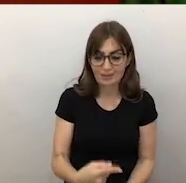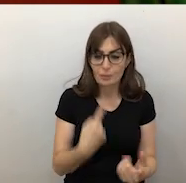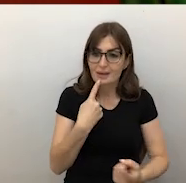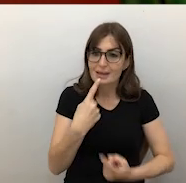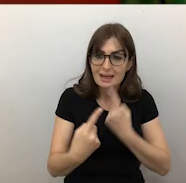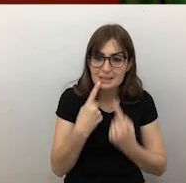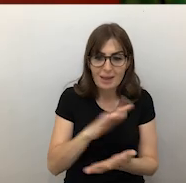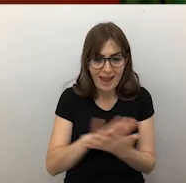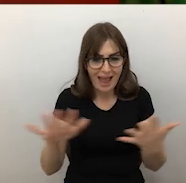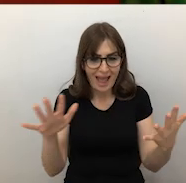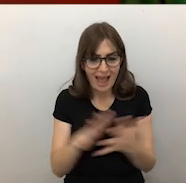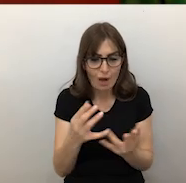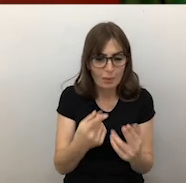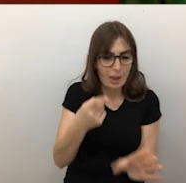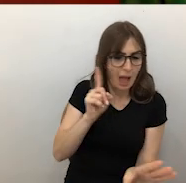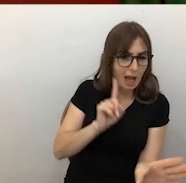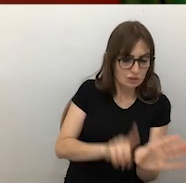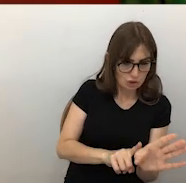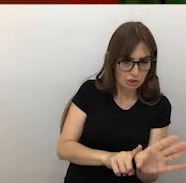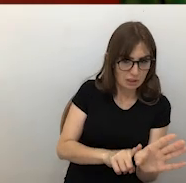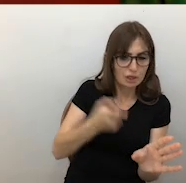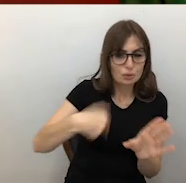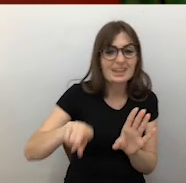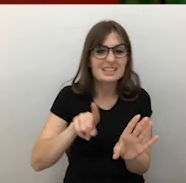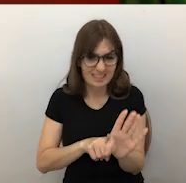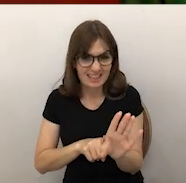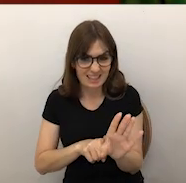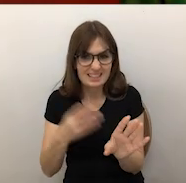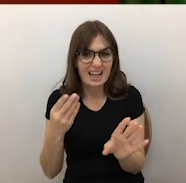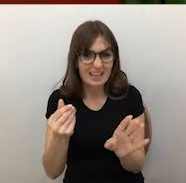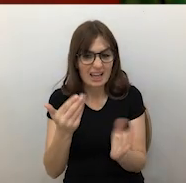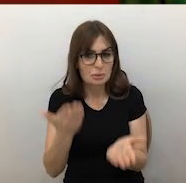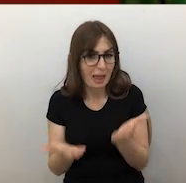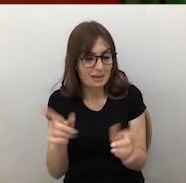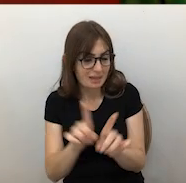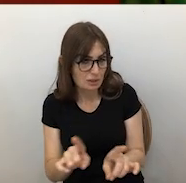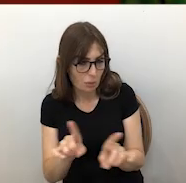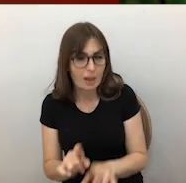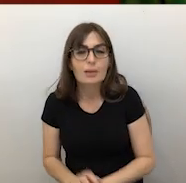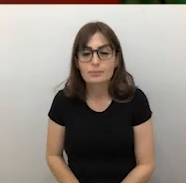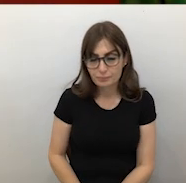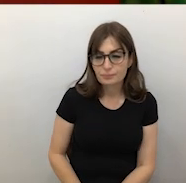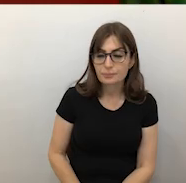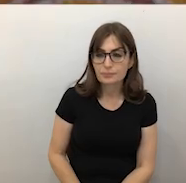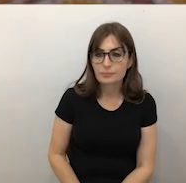The statement of cashflow explains how we got from last year's cash balance to this year's cash balance.